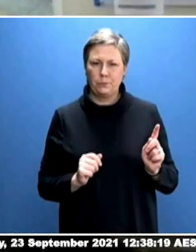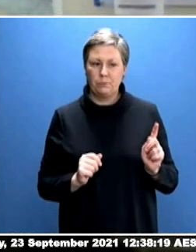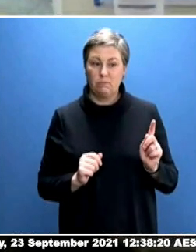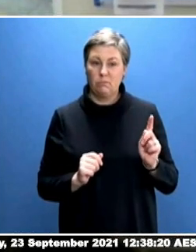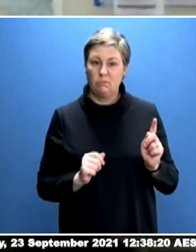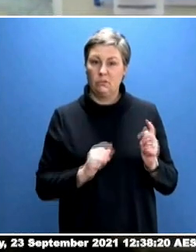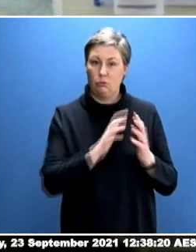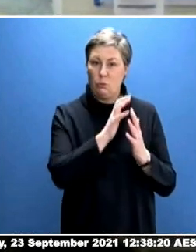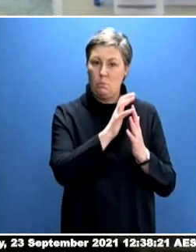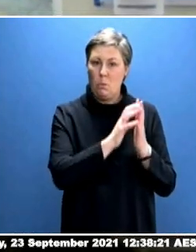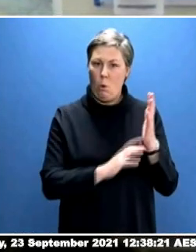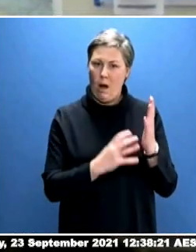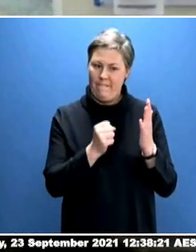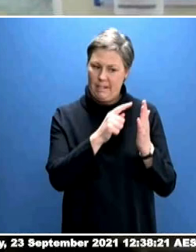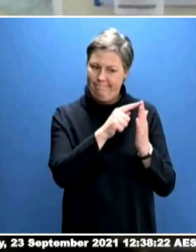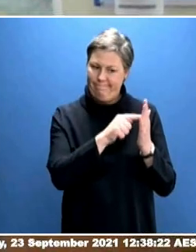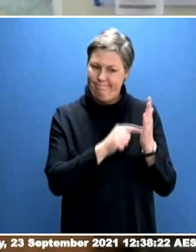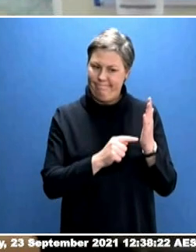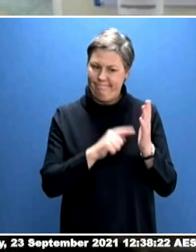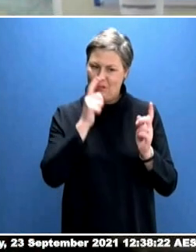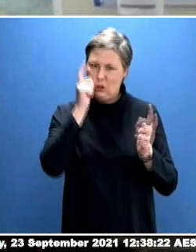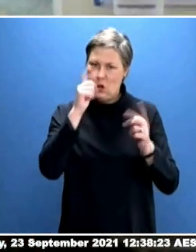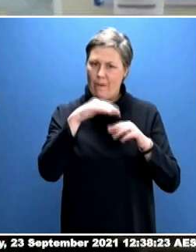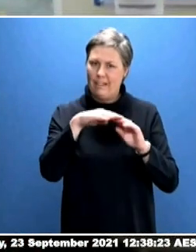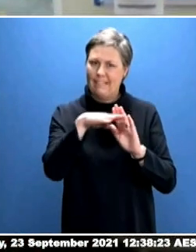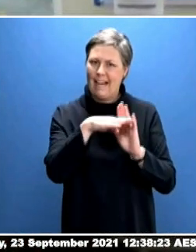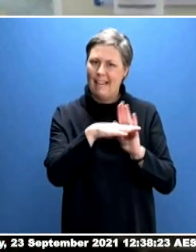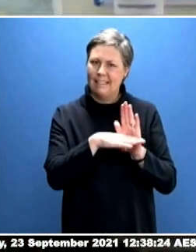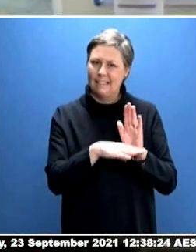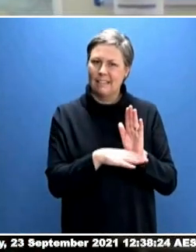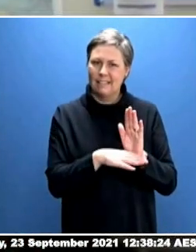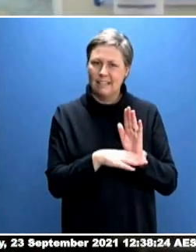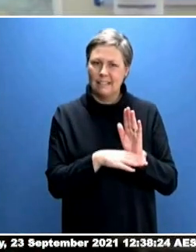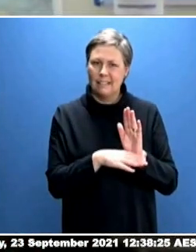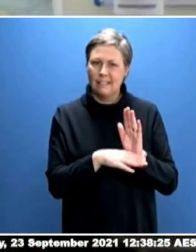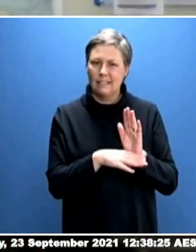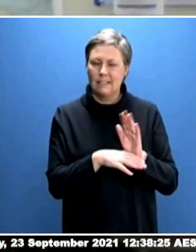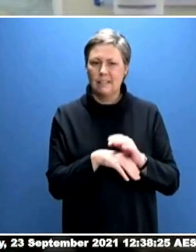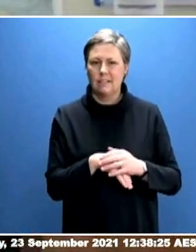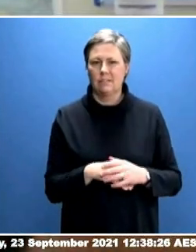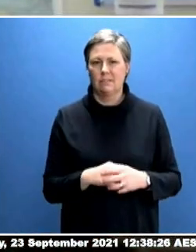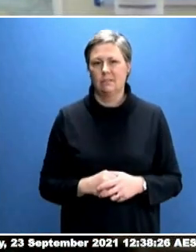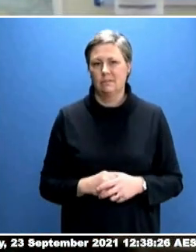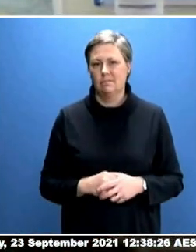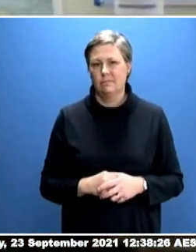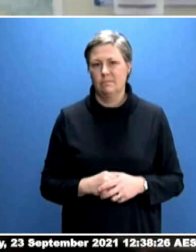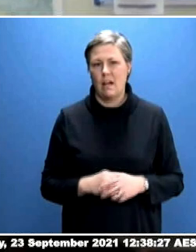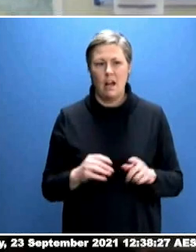concerns about practice standards and other things such as consistency with the